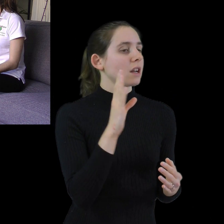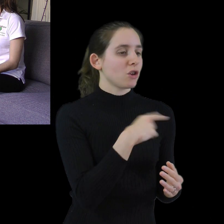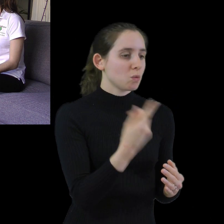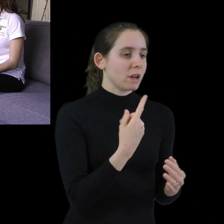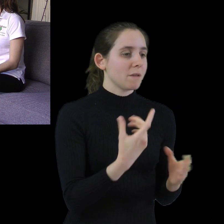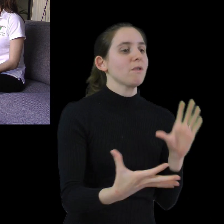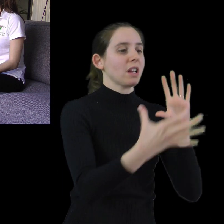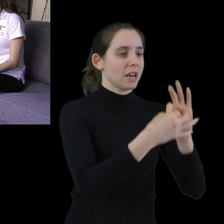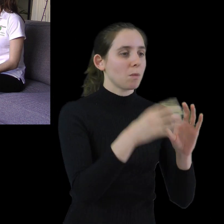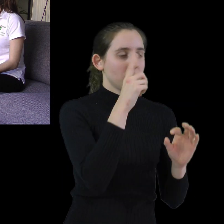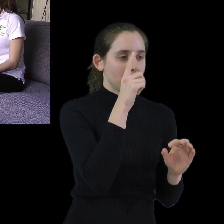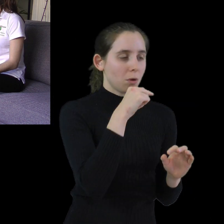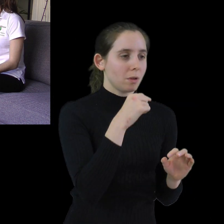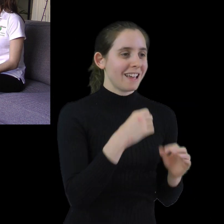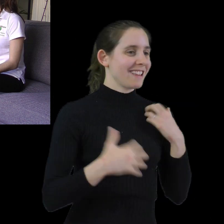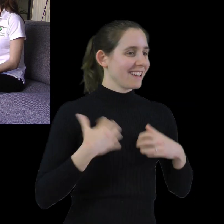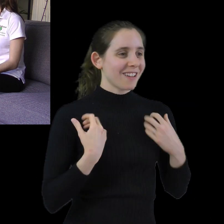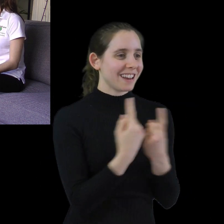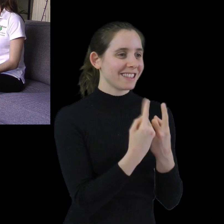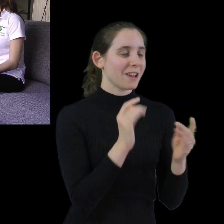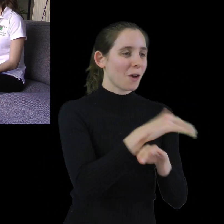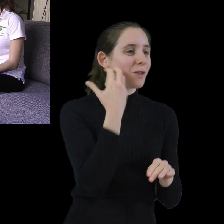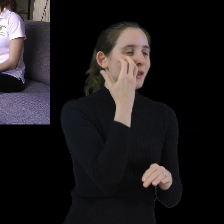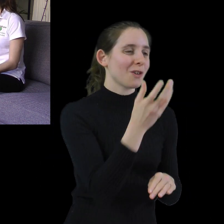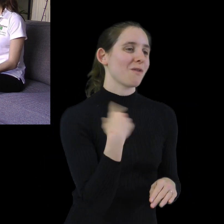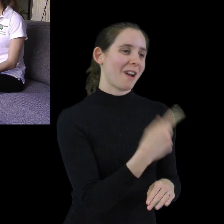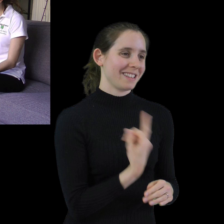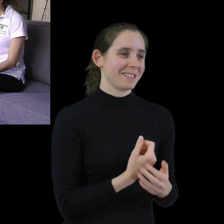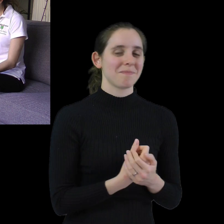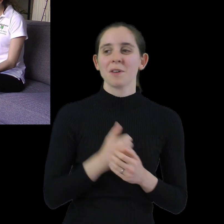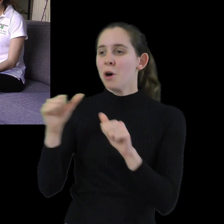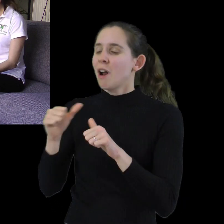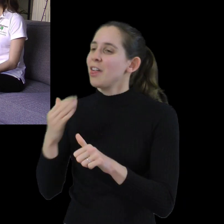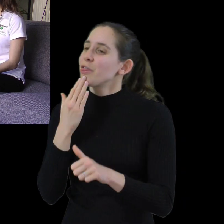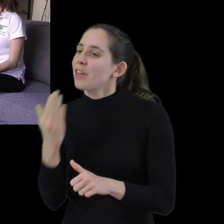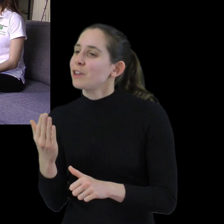engage with people, that's the exciting thing about the future for us. Kimberley: All right. Well thank you so much for